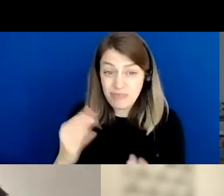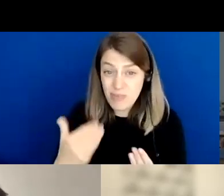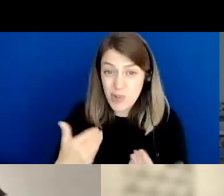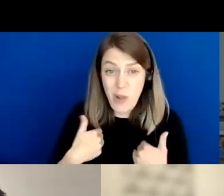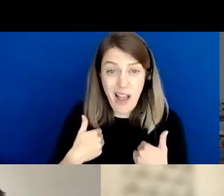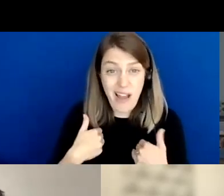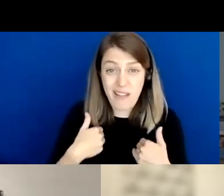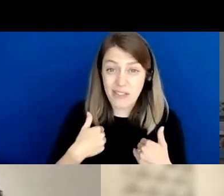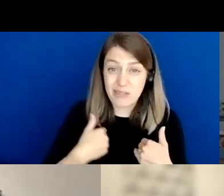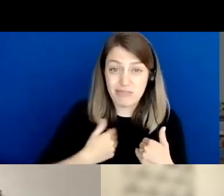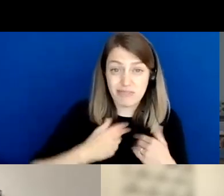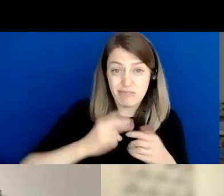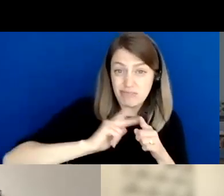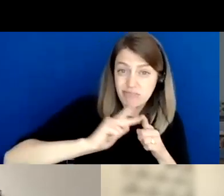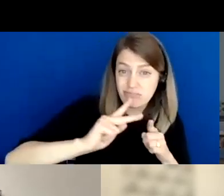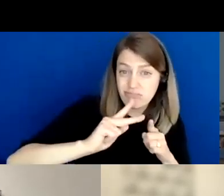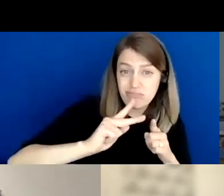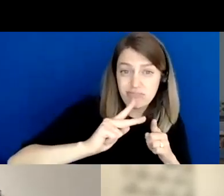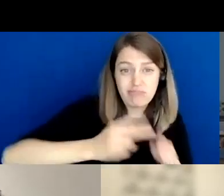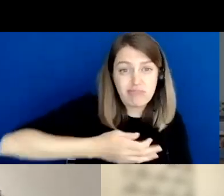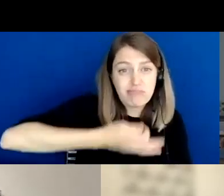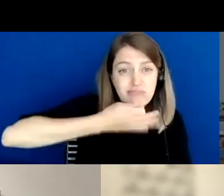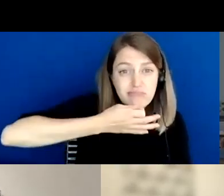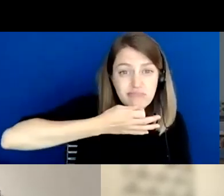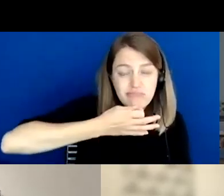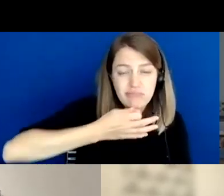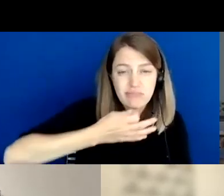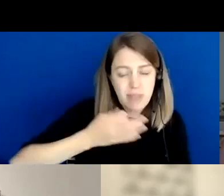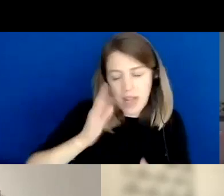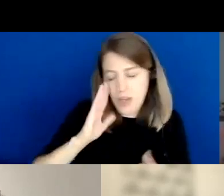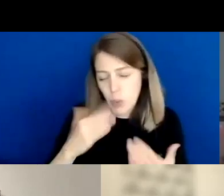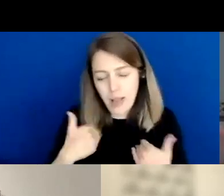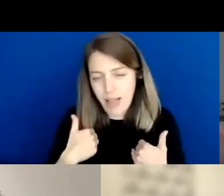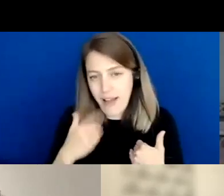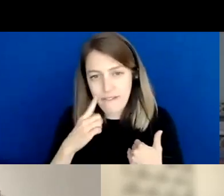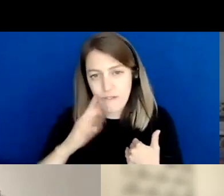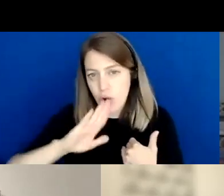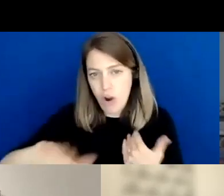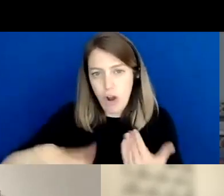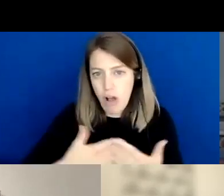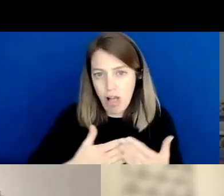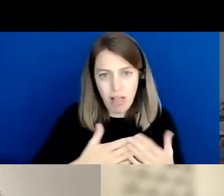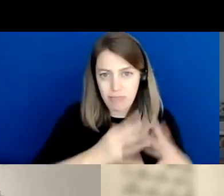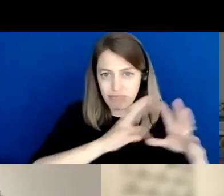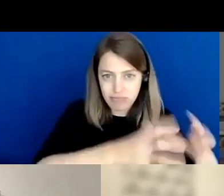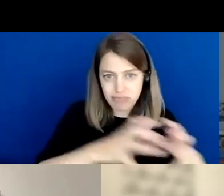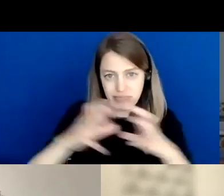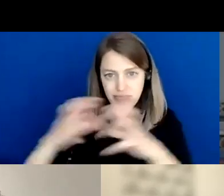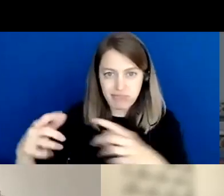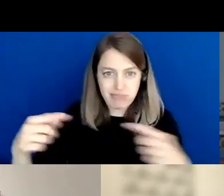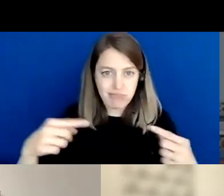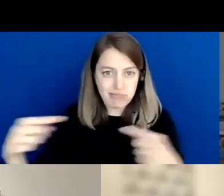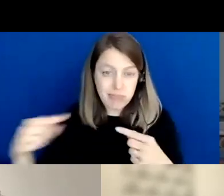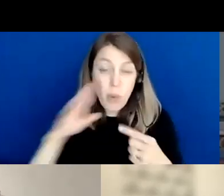which you will always have with all of disability advocacy, as long as you have family members on both sides,